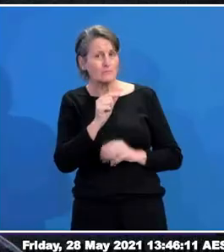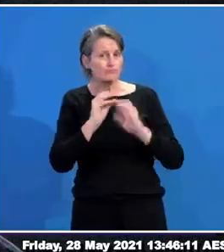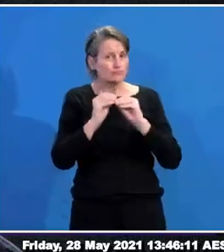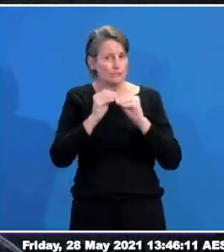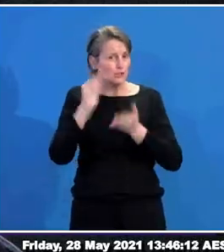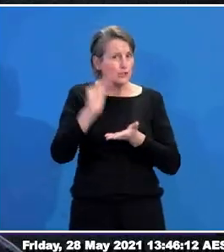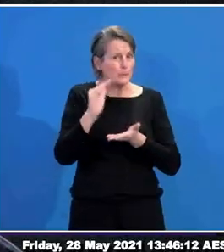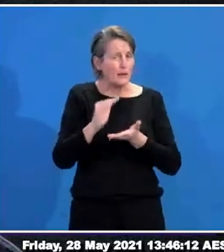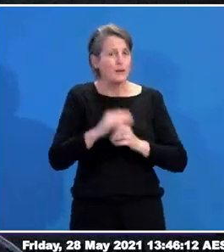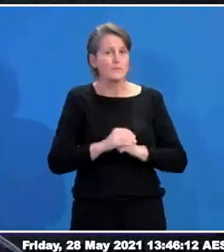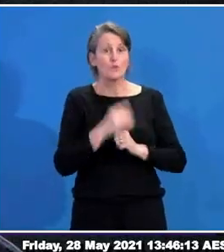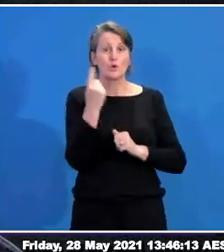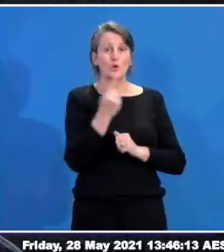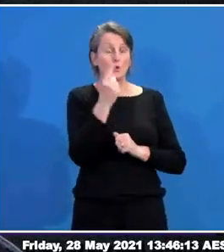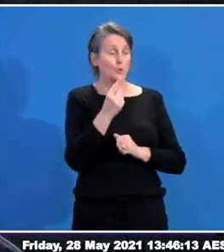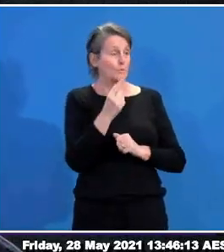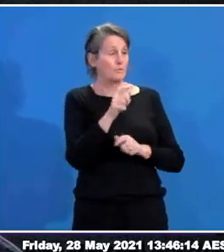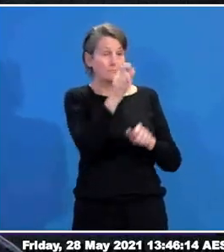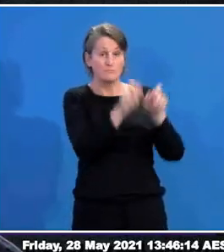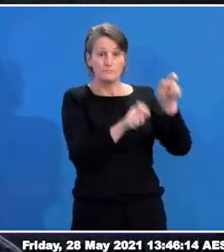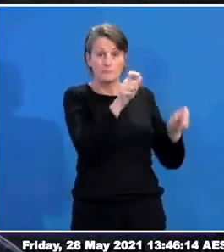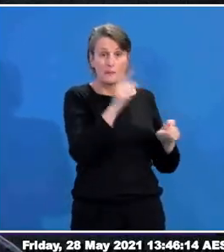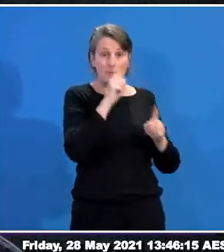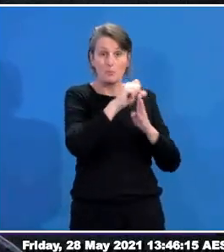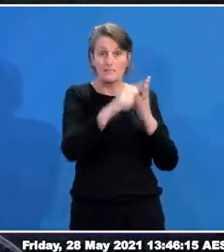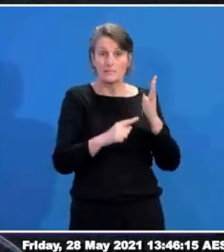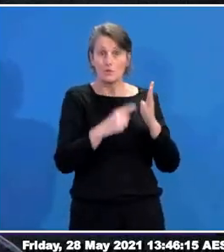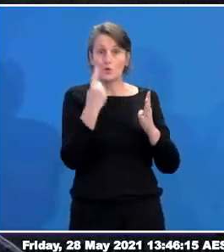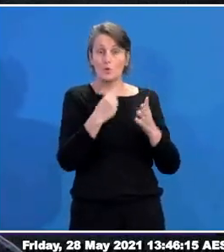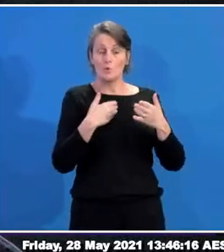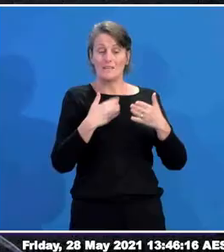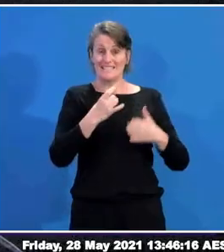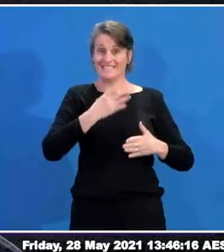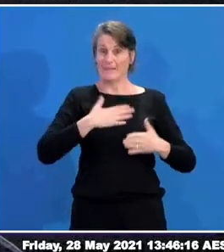One is participants who self-manage their NDIS funds are not bound by